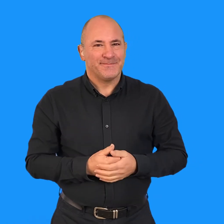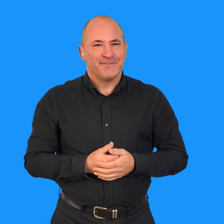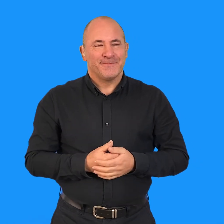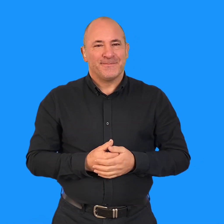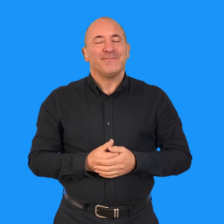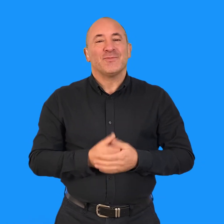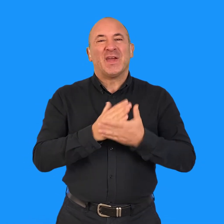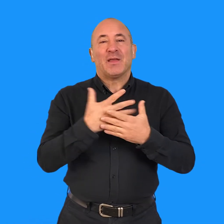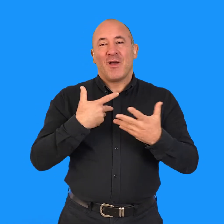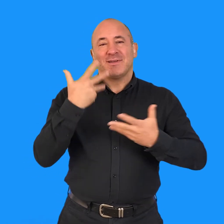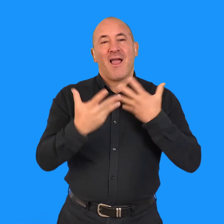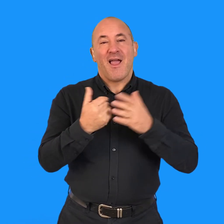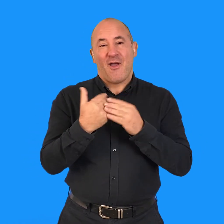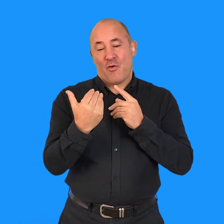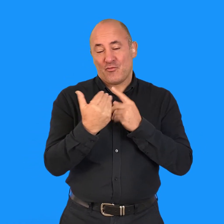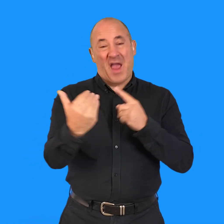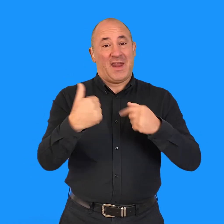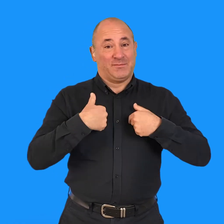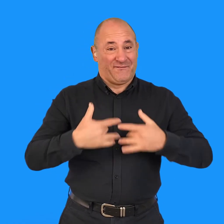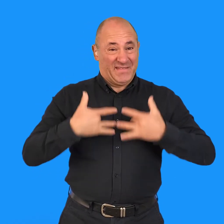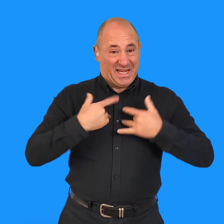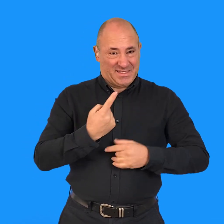And so, I just wanted to talk about recognizing